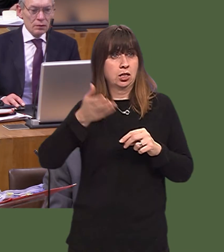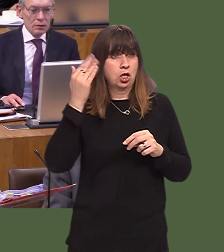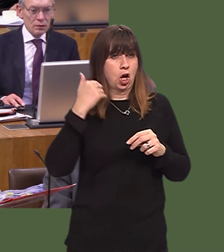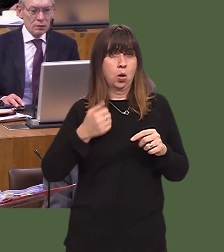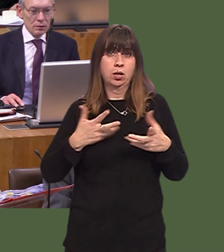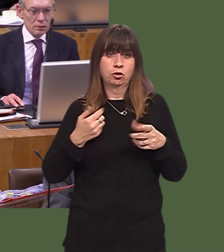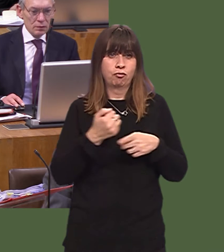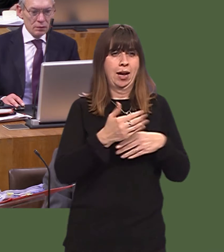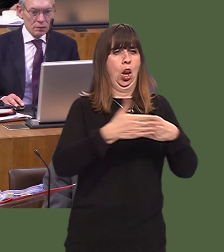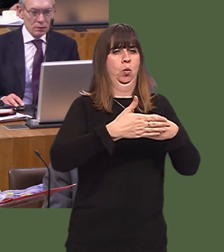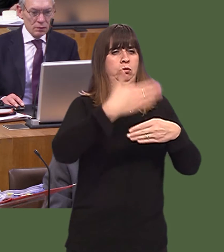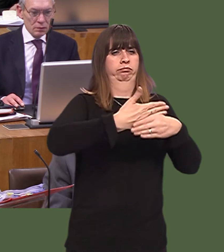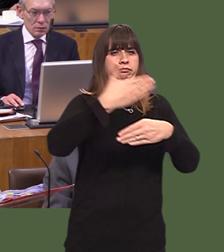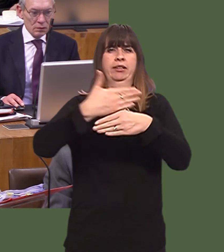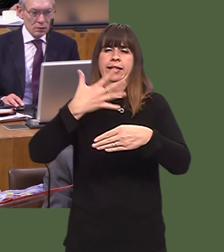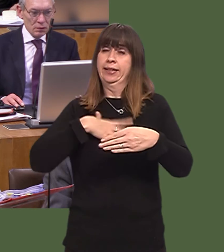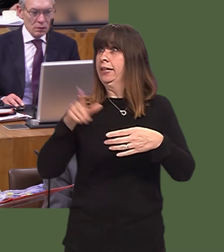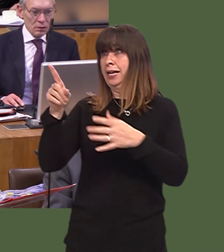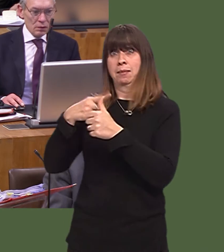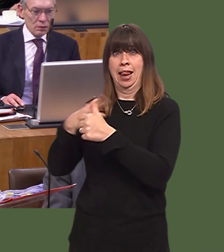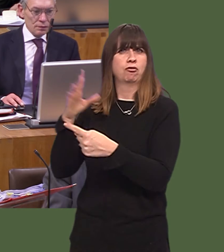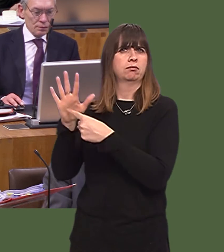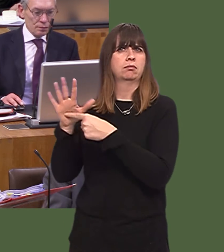But it is a community that needs to be linked in.